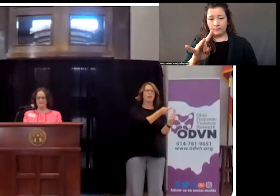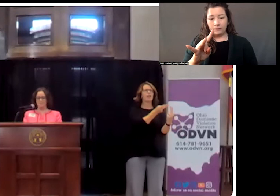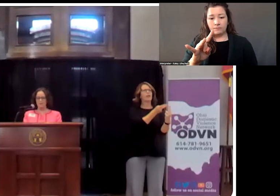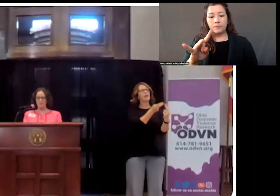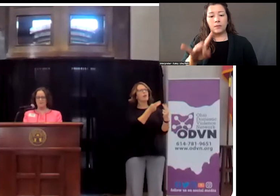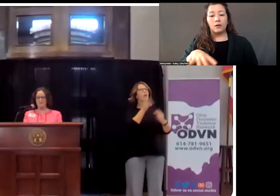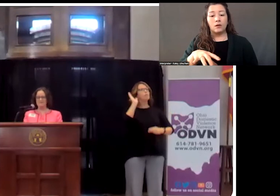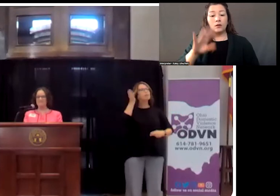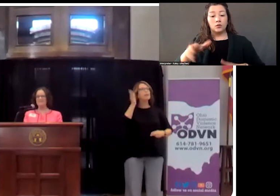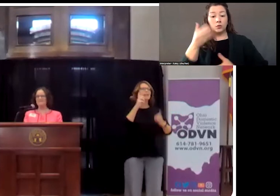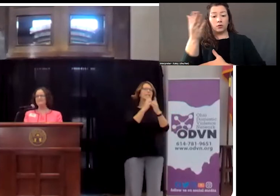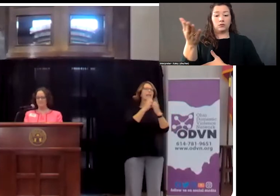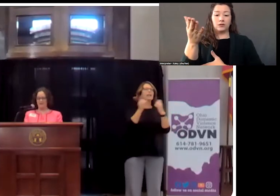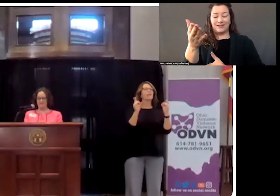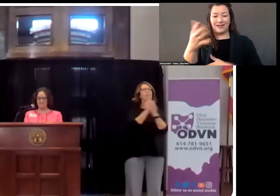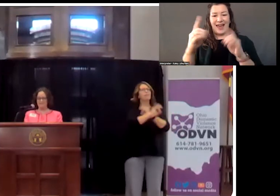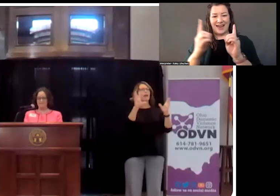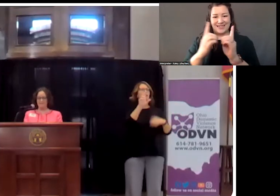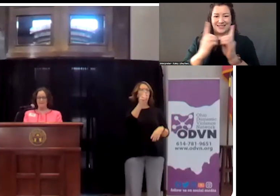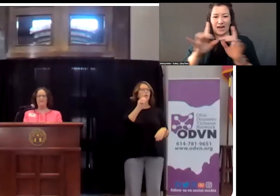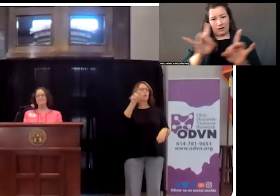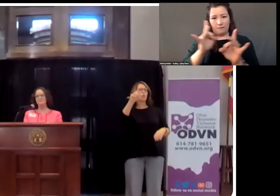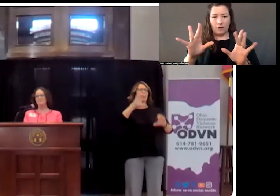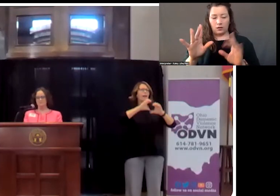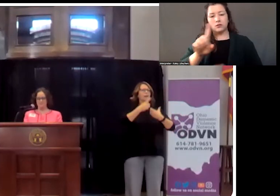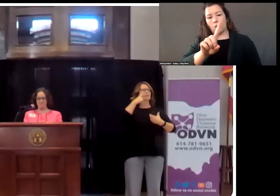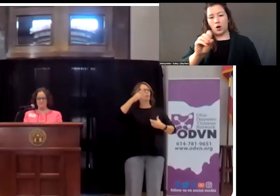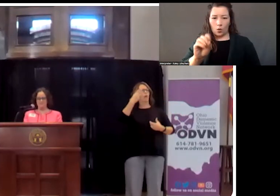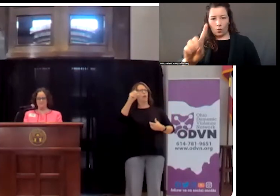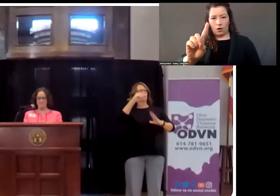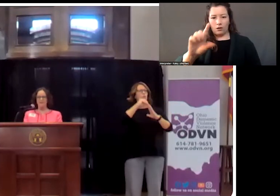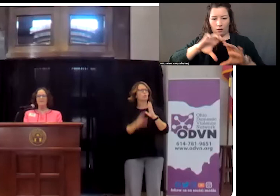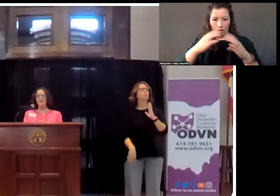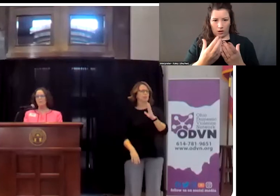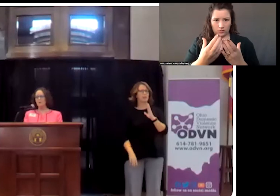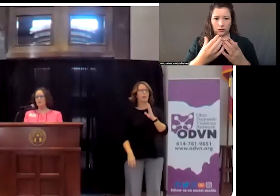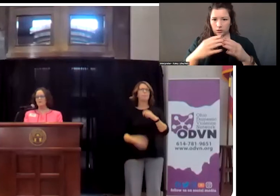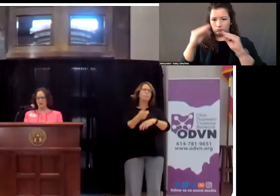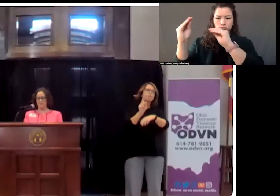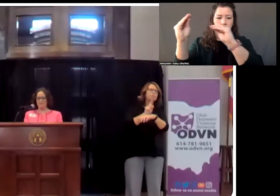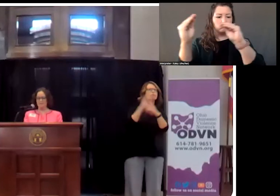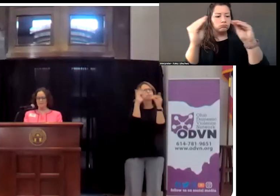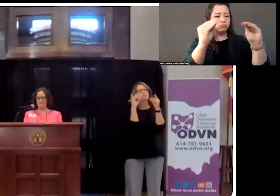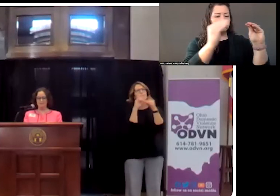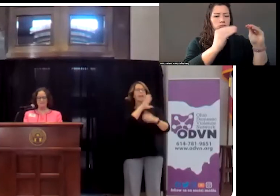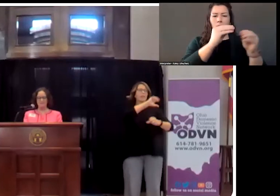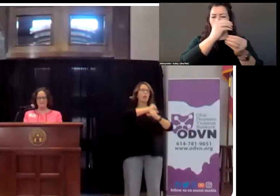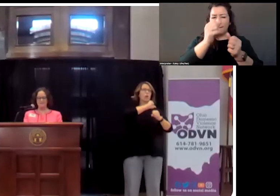101 classes to tens of thousands of high school students. Their work culminated three years later